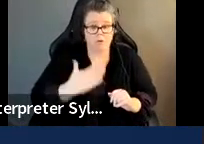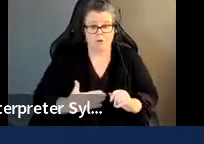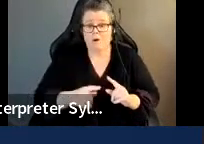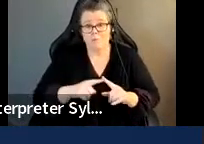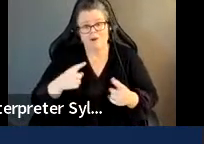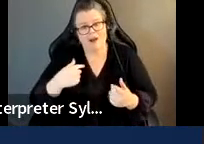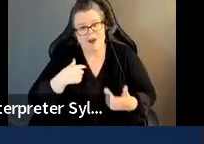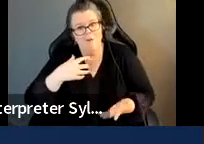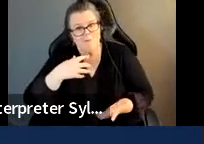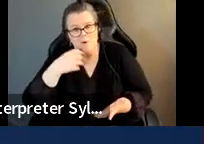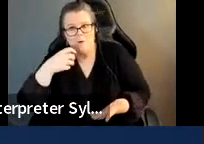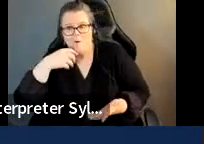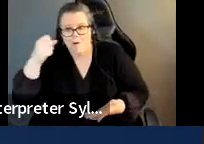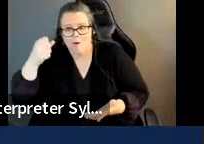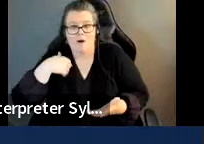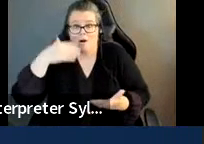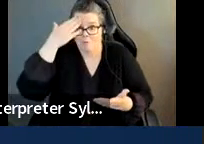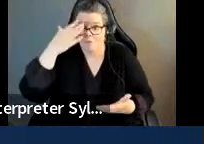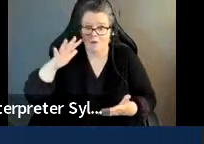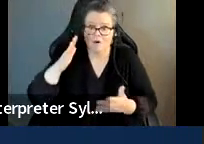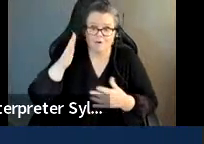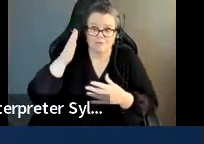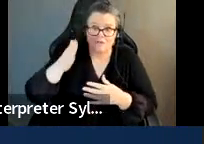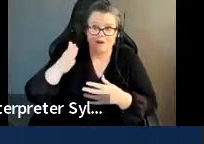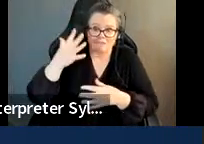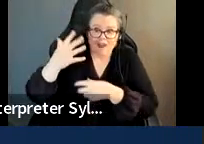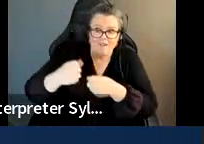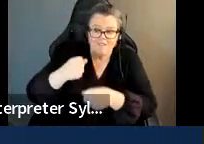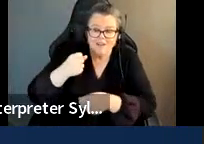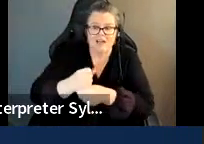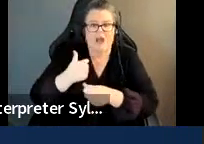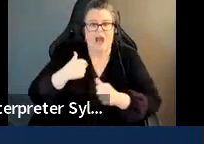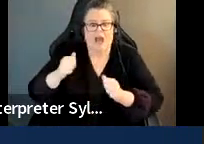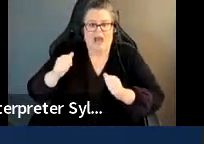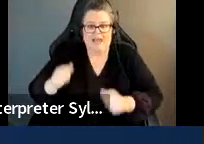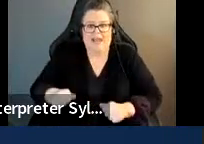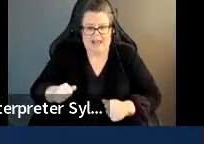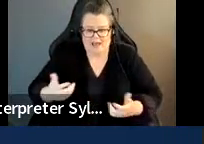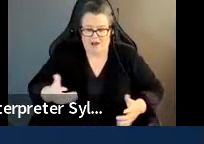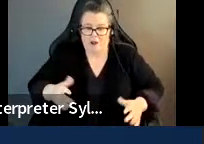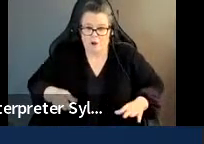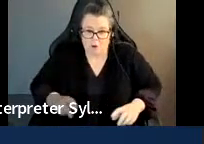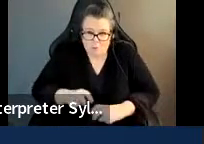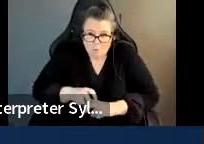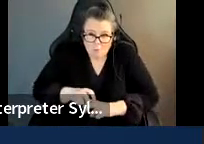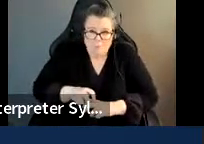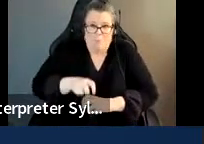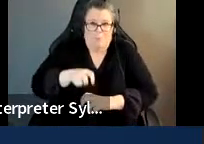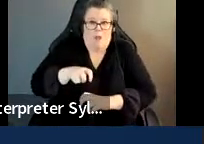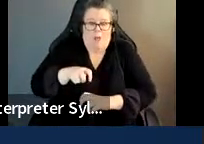whether I'll be able to pull up on my lower stumps to reach that little bit of space that